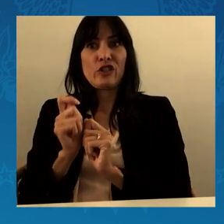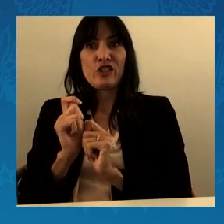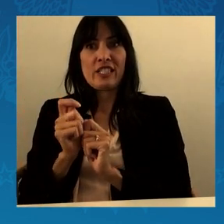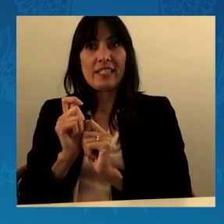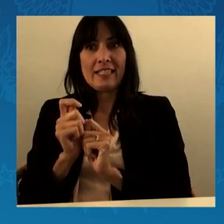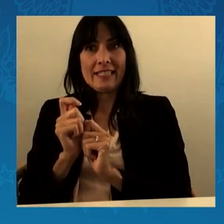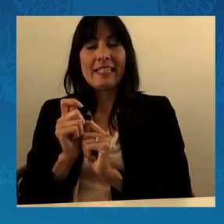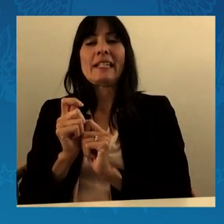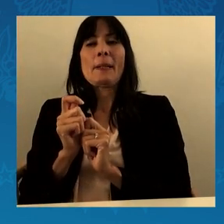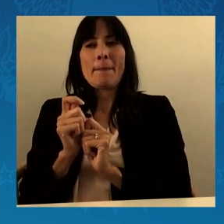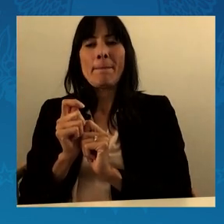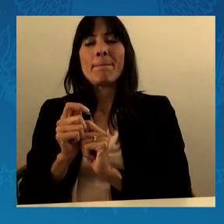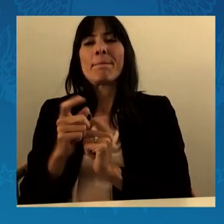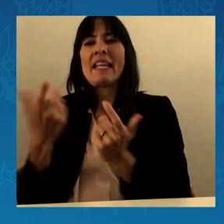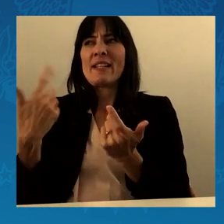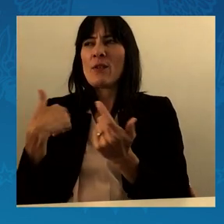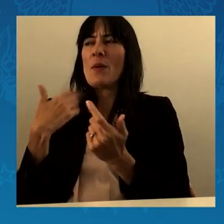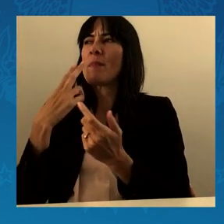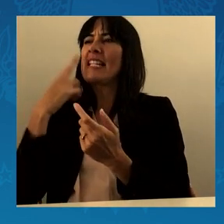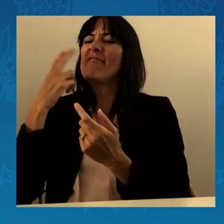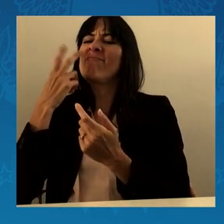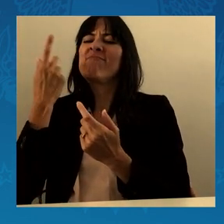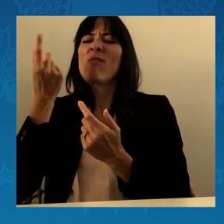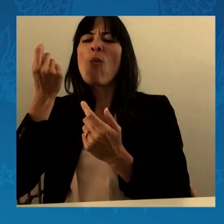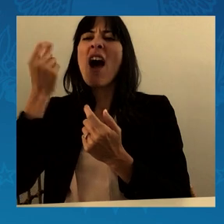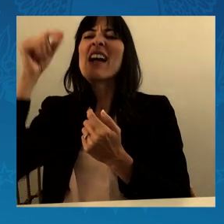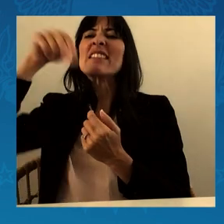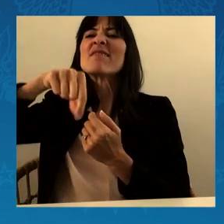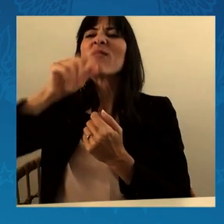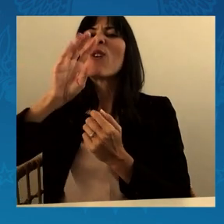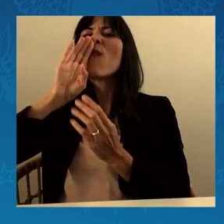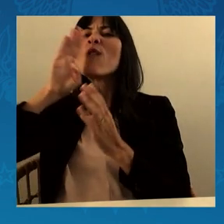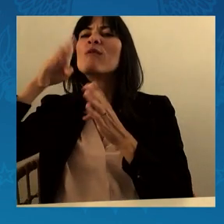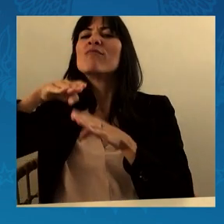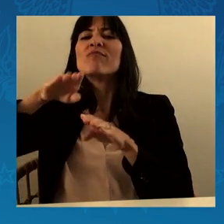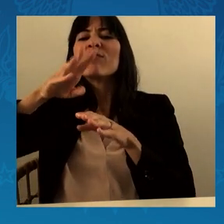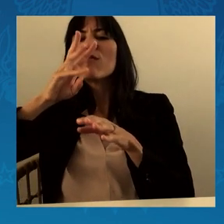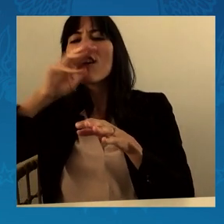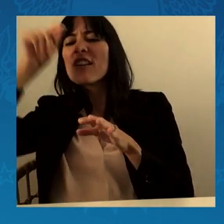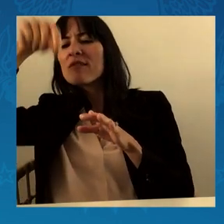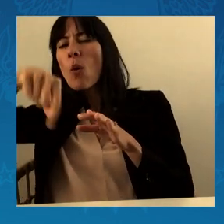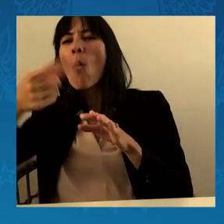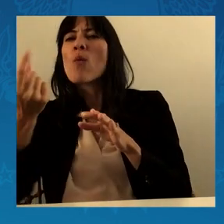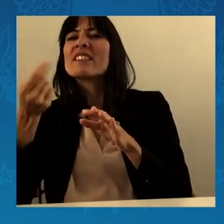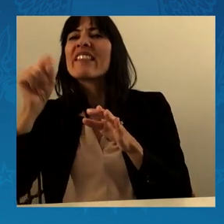what possibly is going on under the water. And once I actually got to Hampton